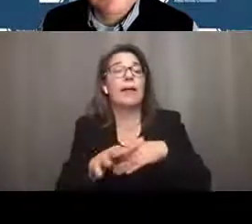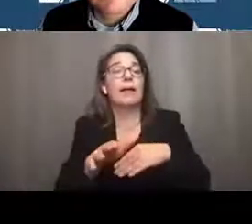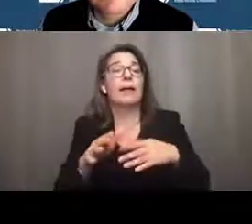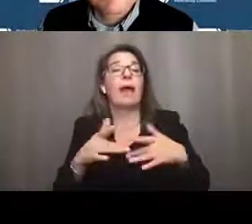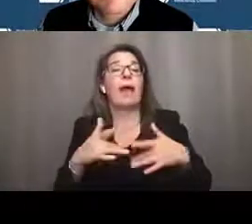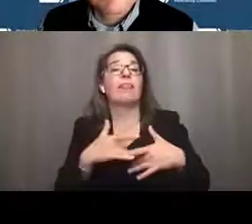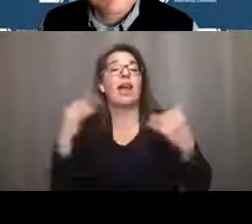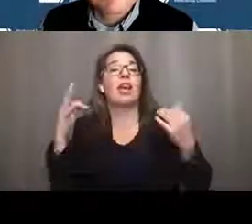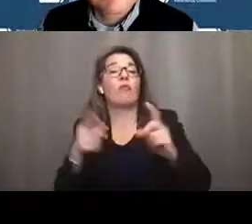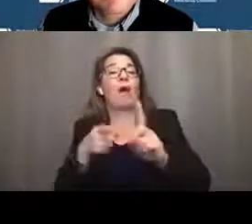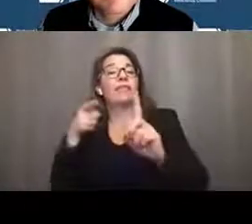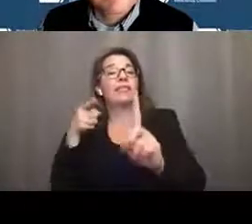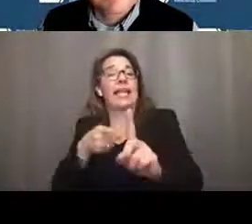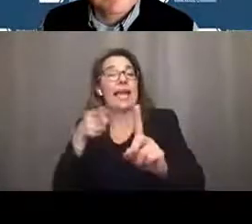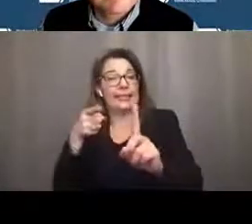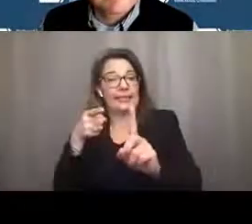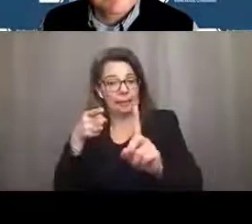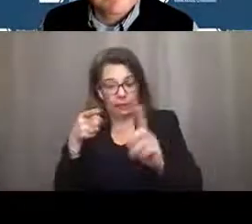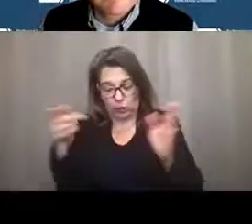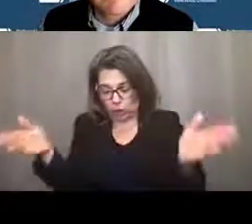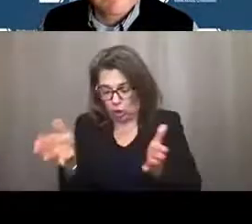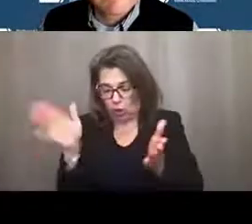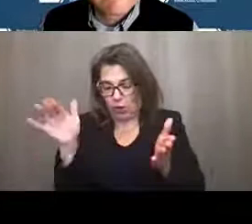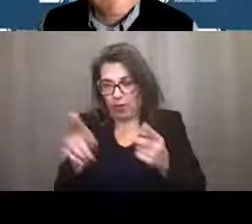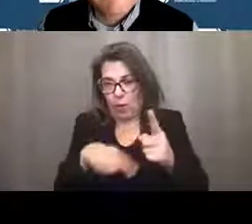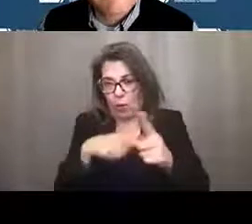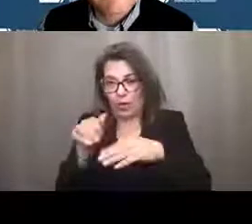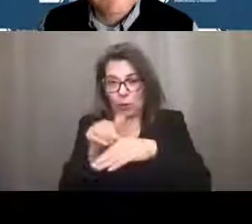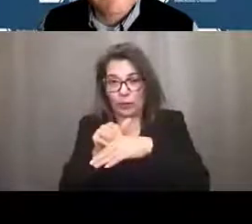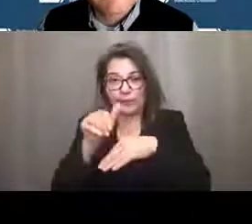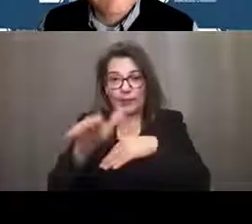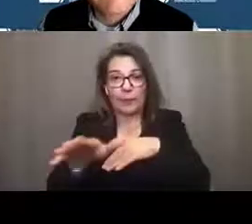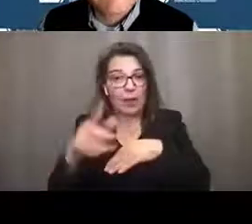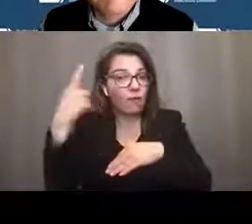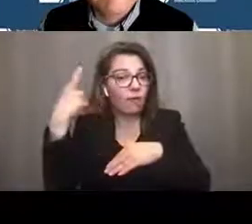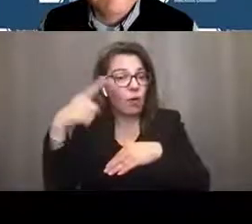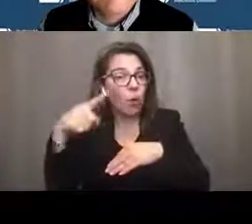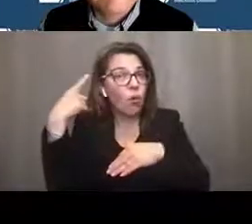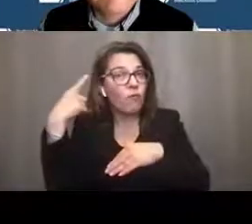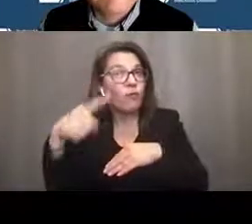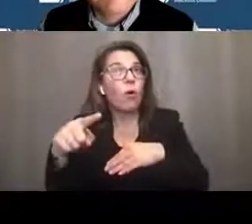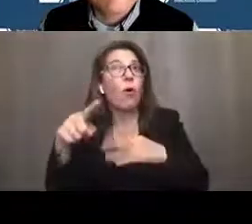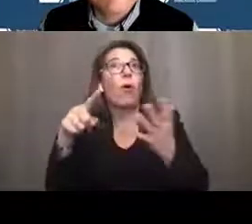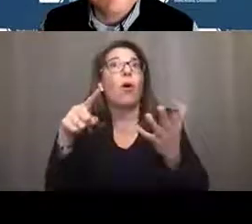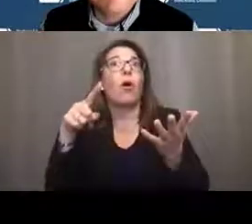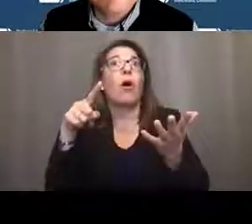generally we encourage that when you're submitting to an FOA,